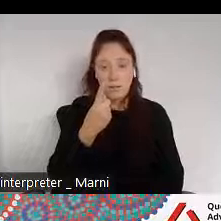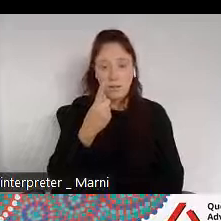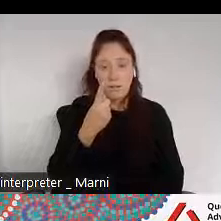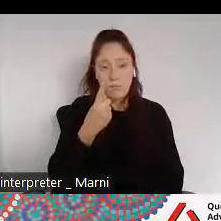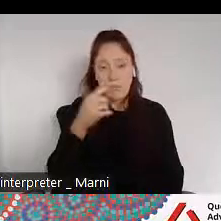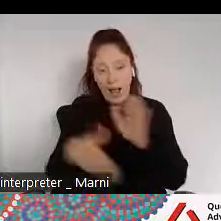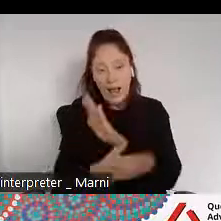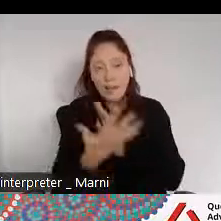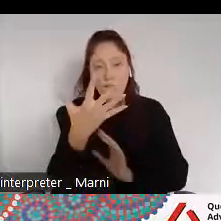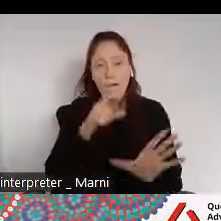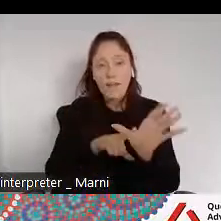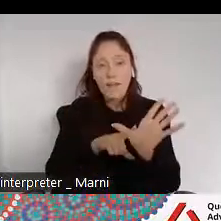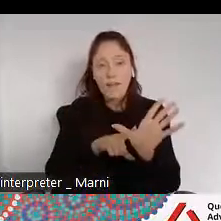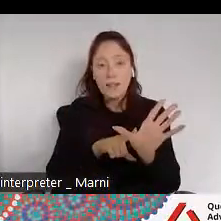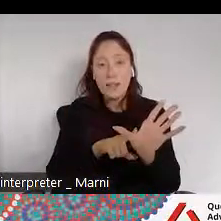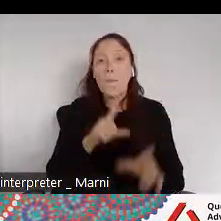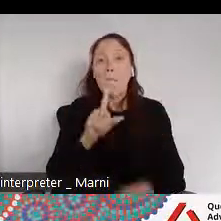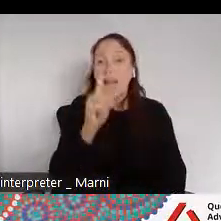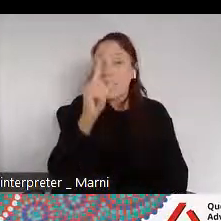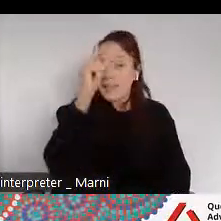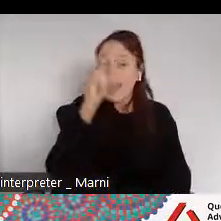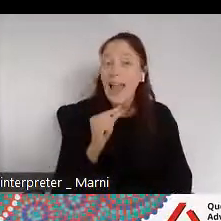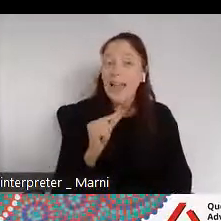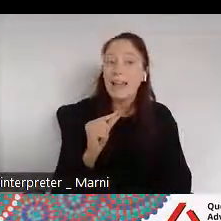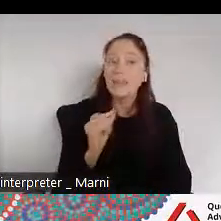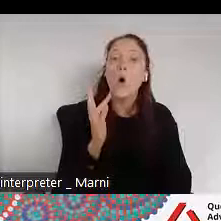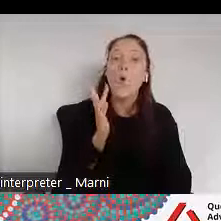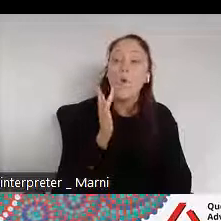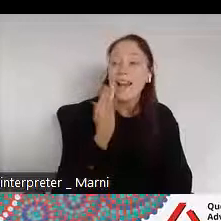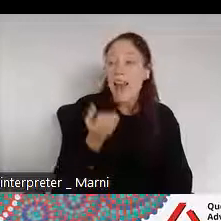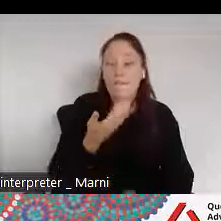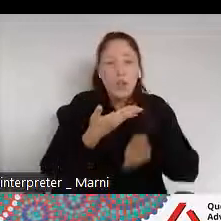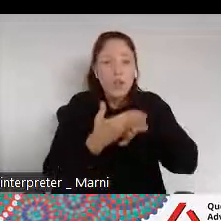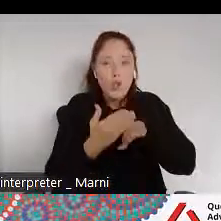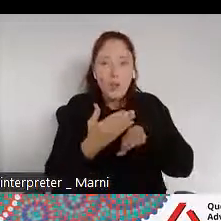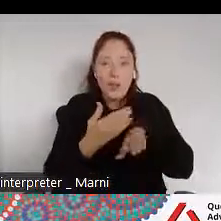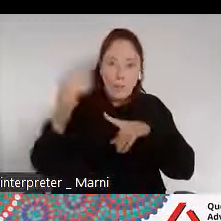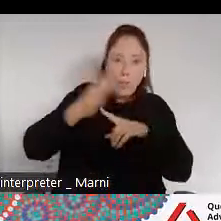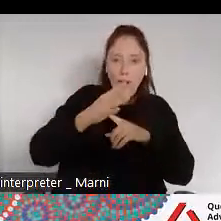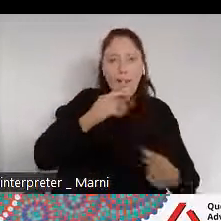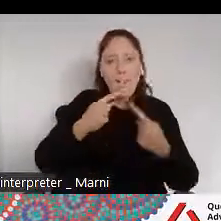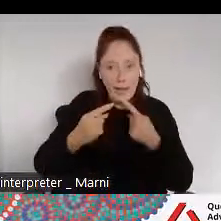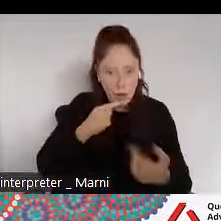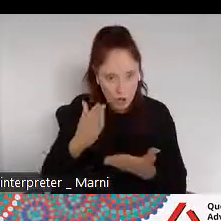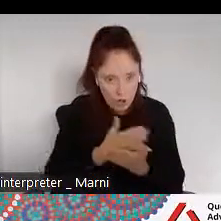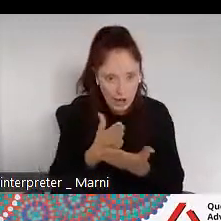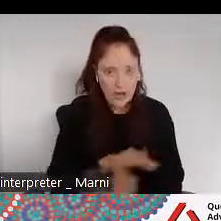unless there is new and relevant information, there's been a change in circumstances,